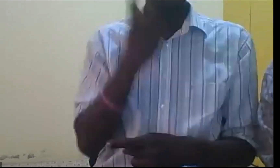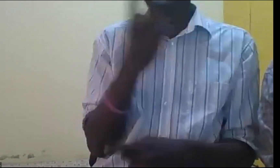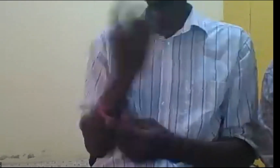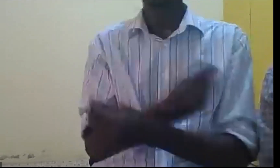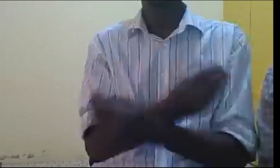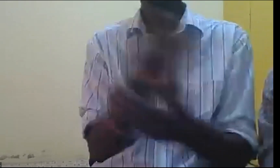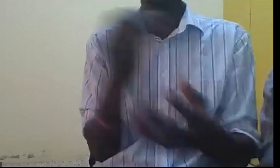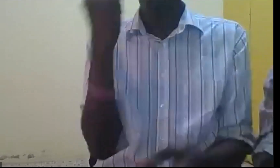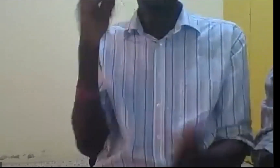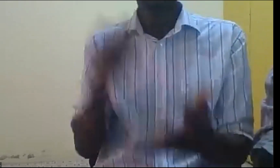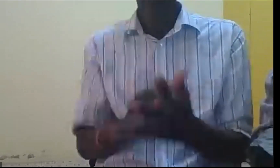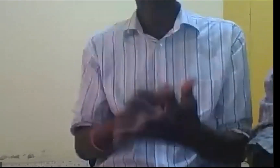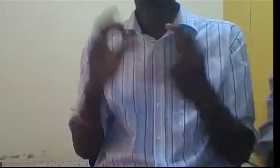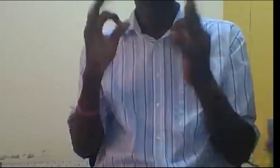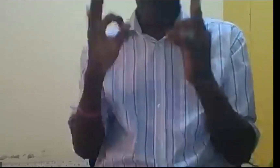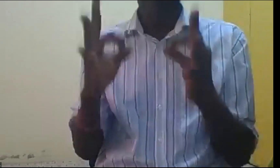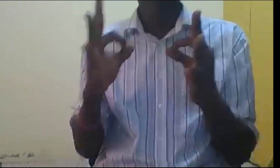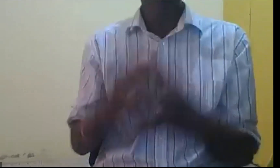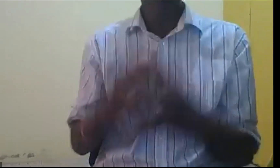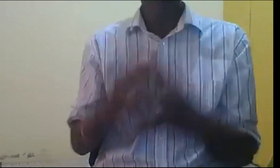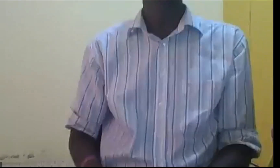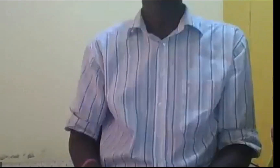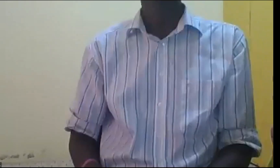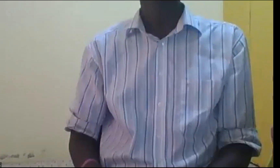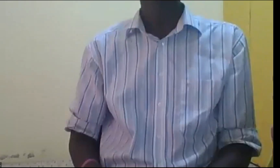And while we have. Our group will be using that.